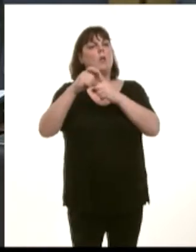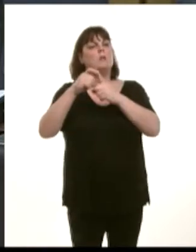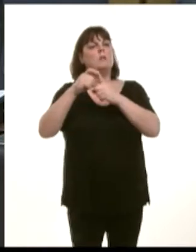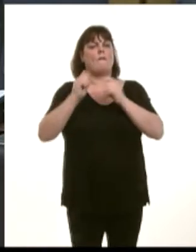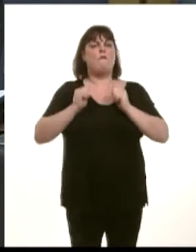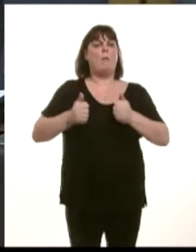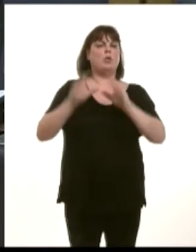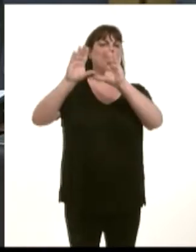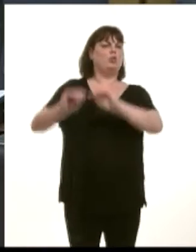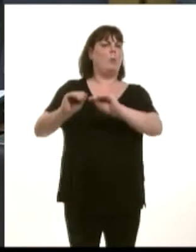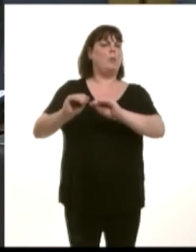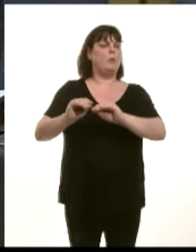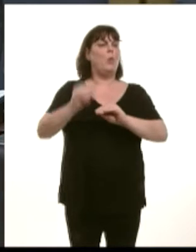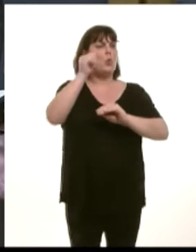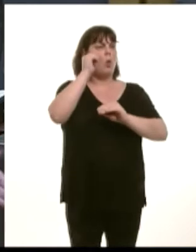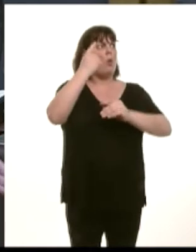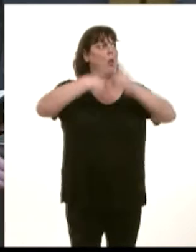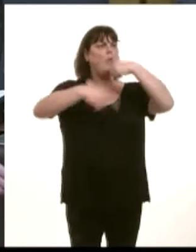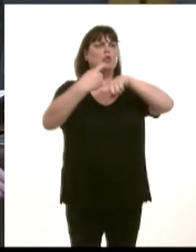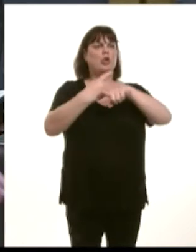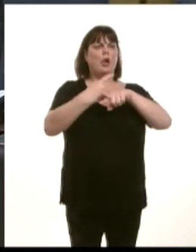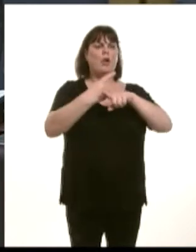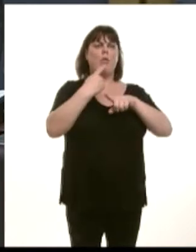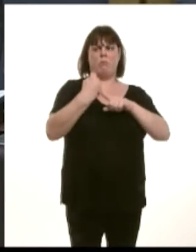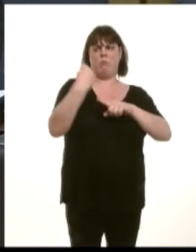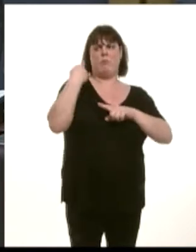Exactly a year ago, we had a statement from the Minister at the time on the changes to the single payment.